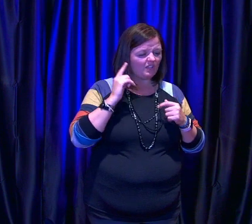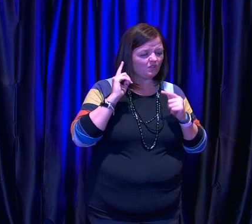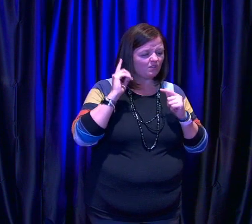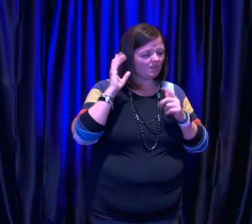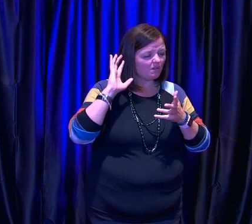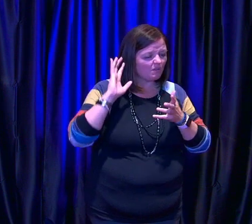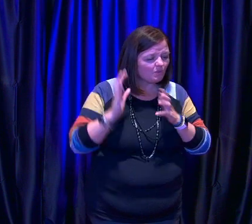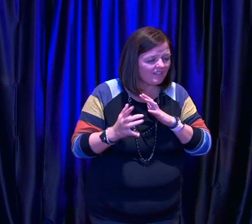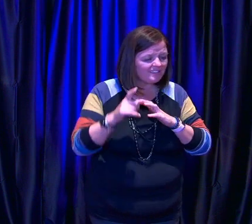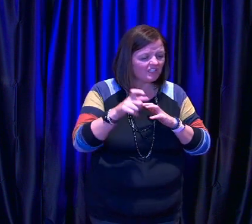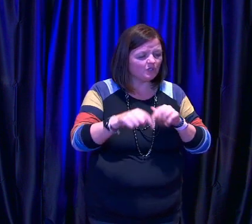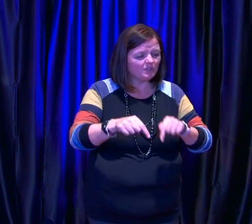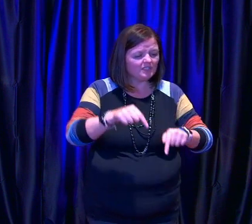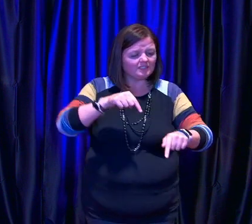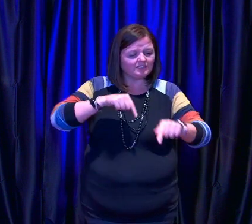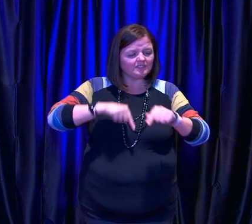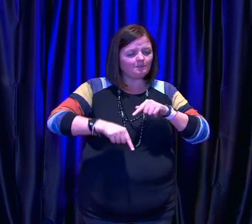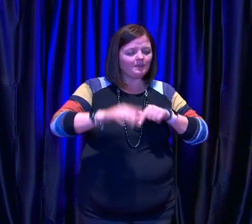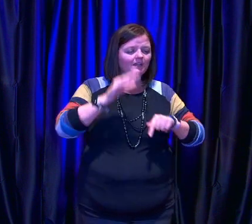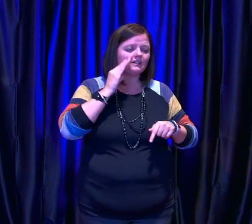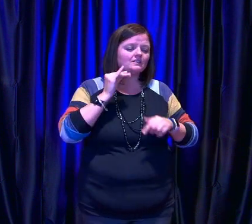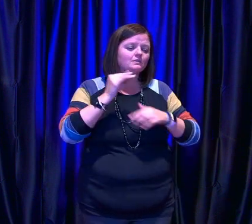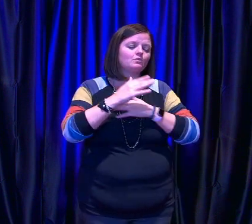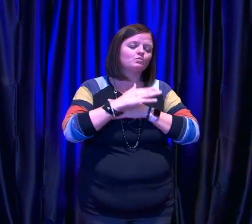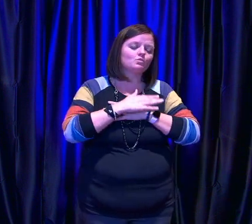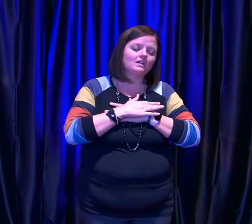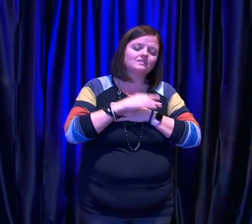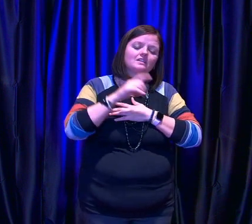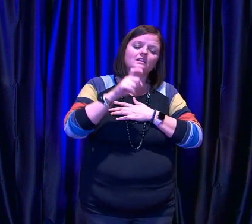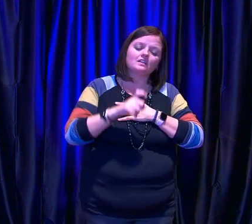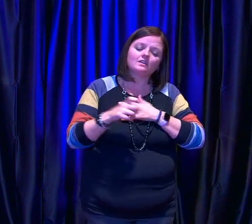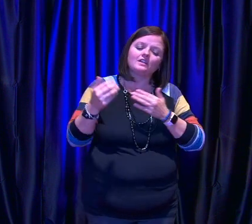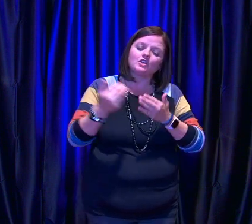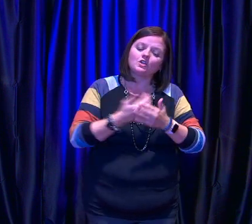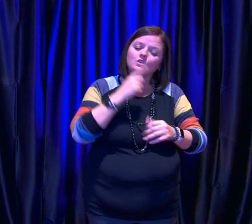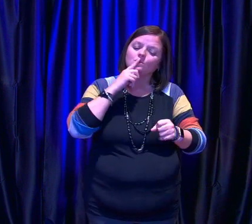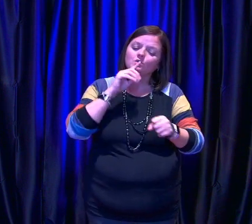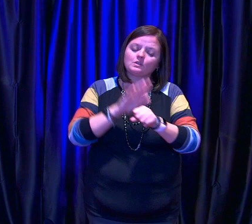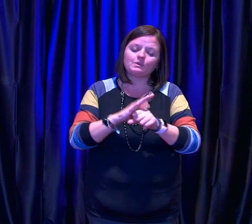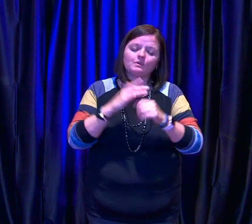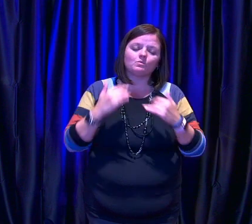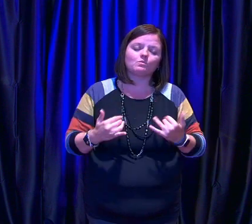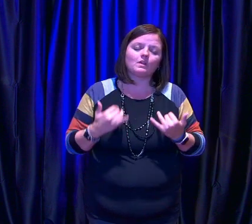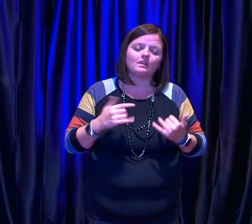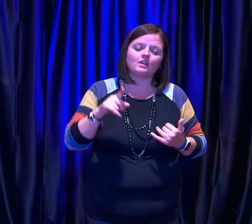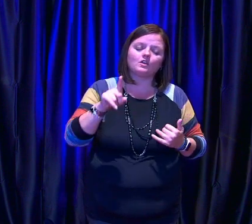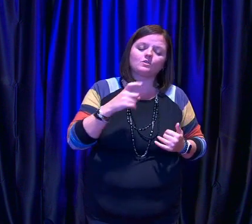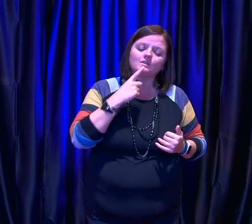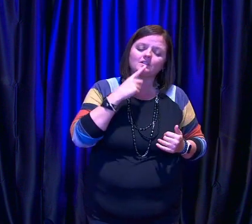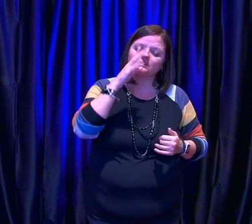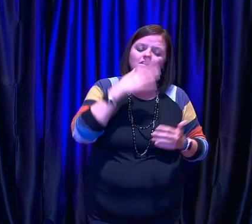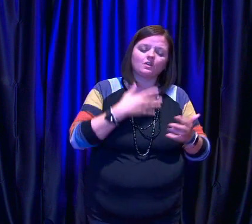and you need to experience rest and so there needs to be a new commitment right now you need to say God whatever i need to